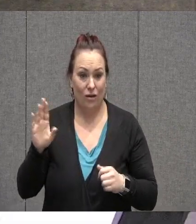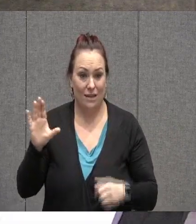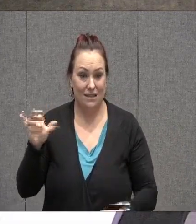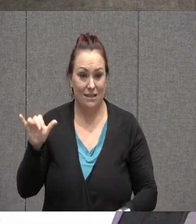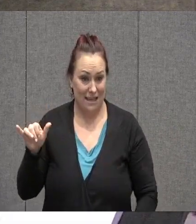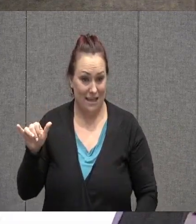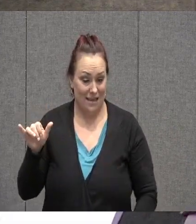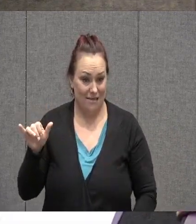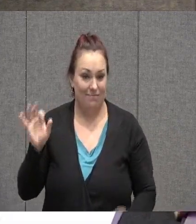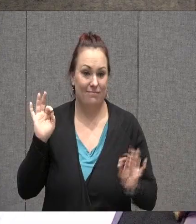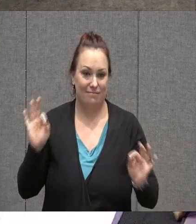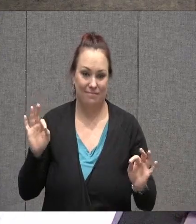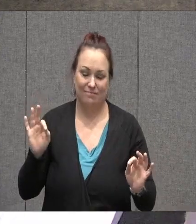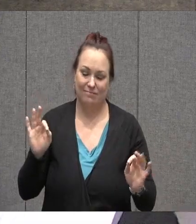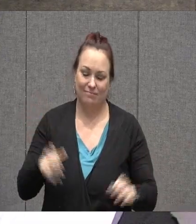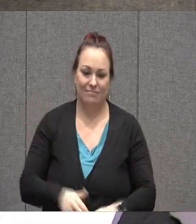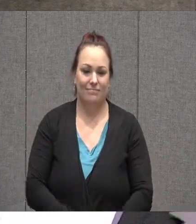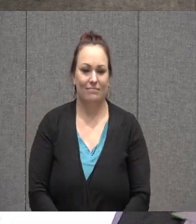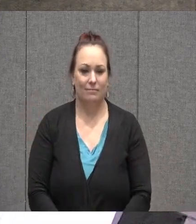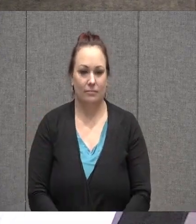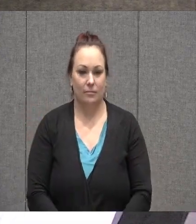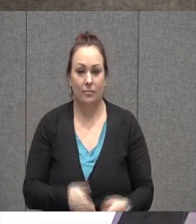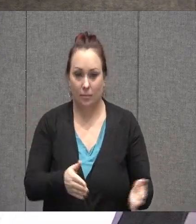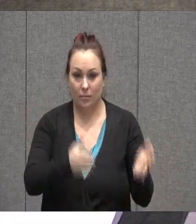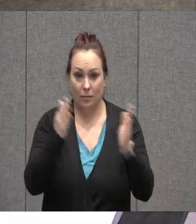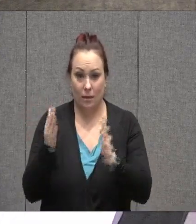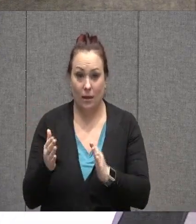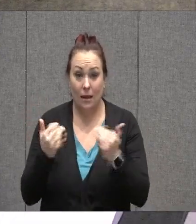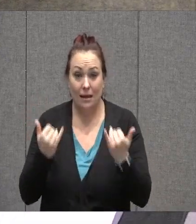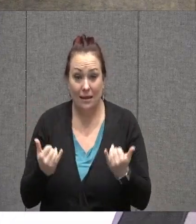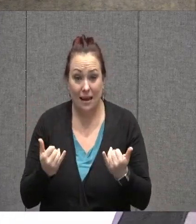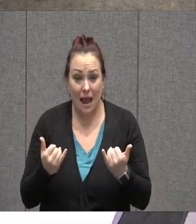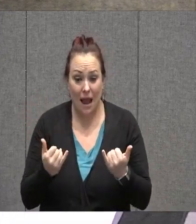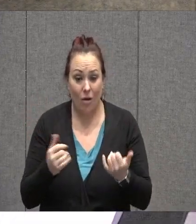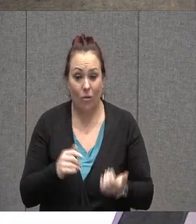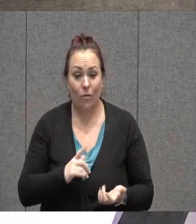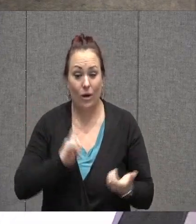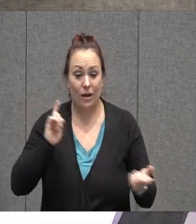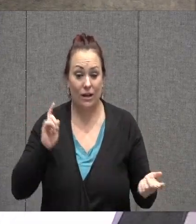The next one we have, we are gonna go all the way over to Asia.